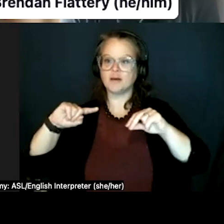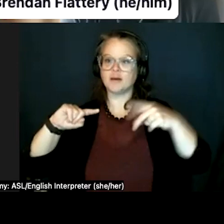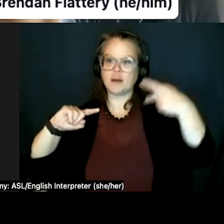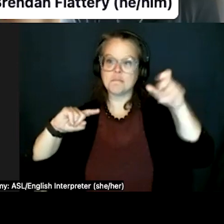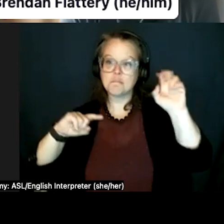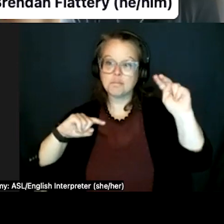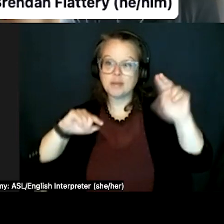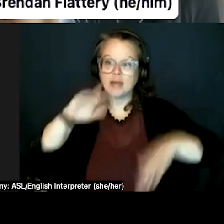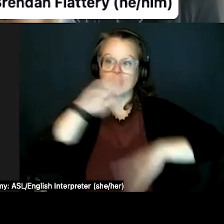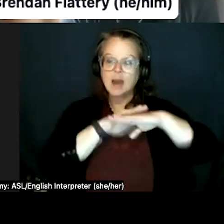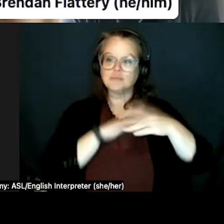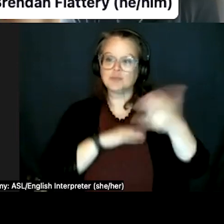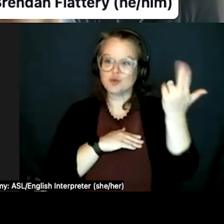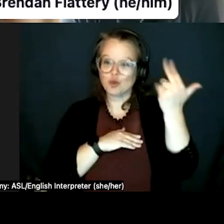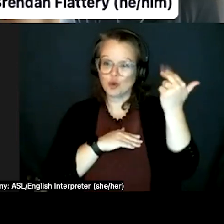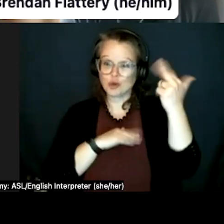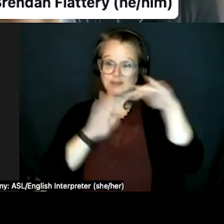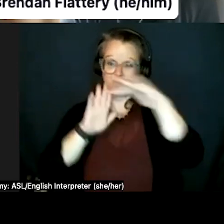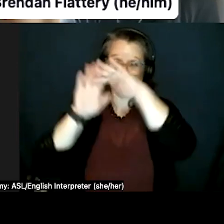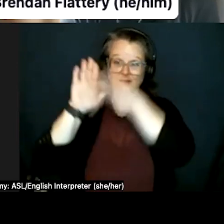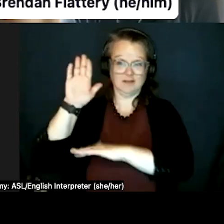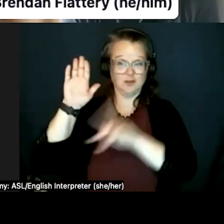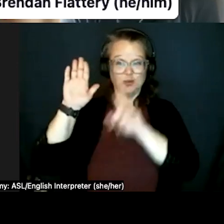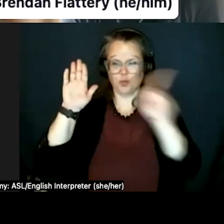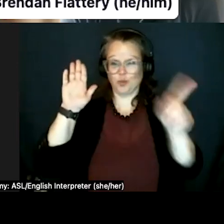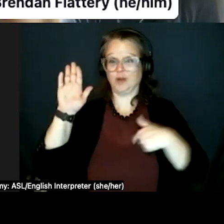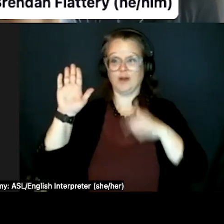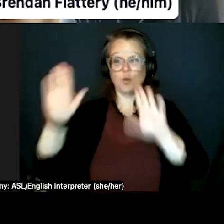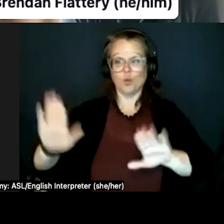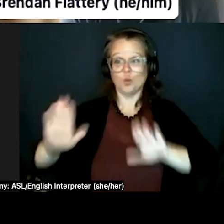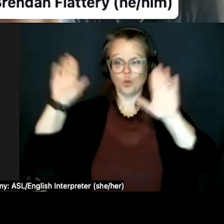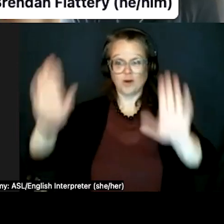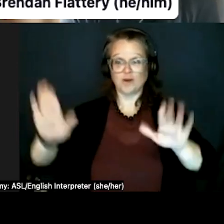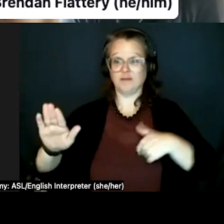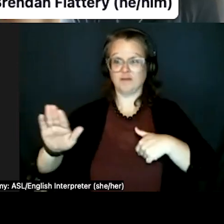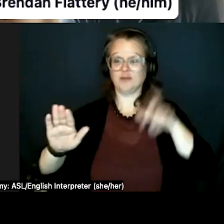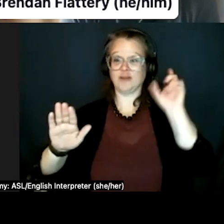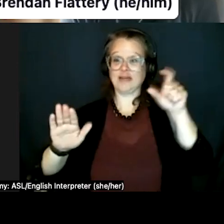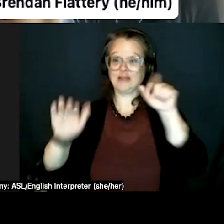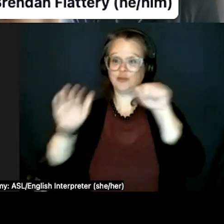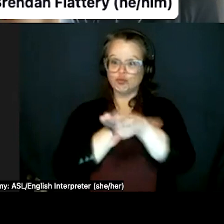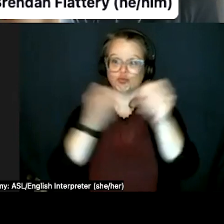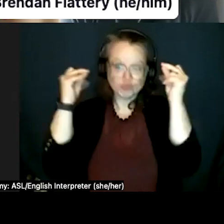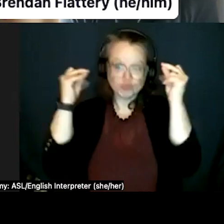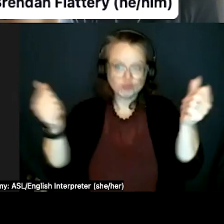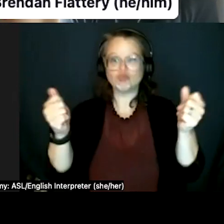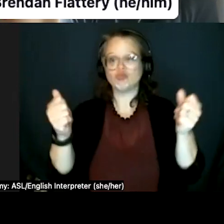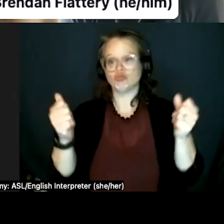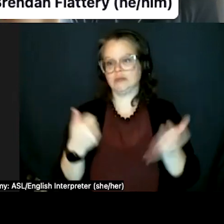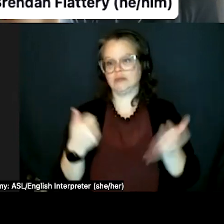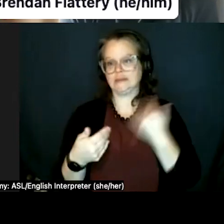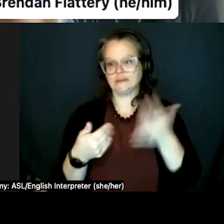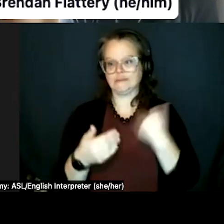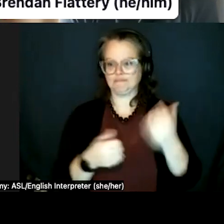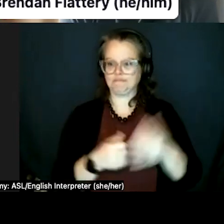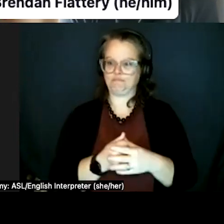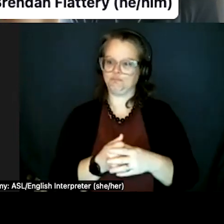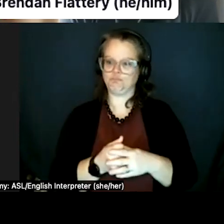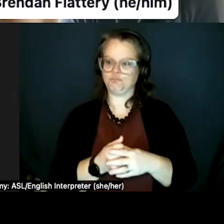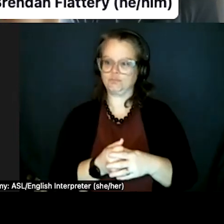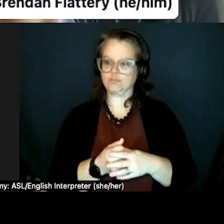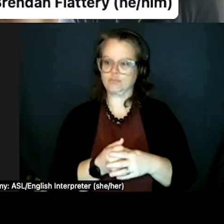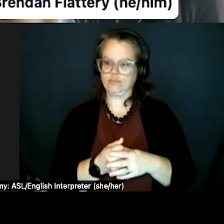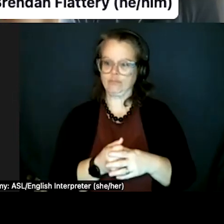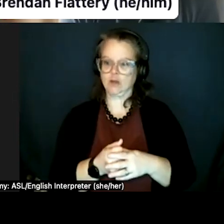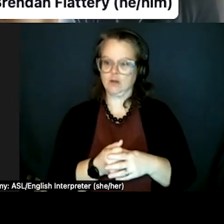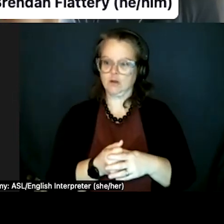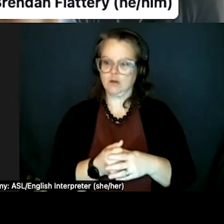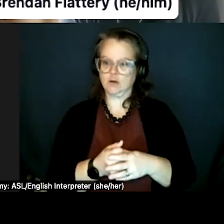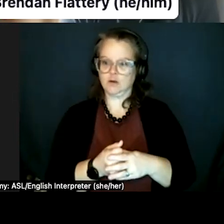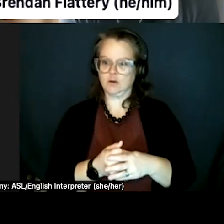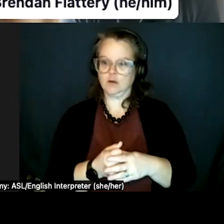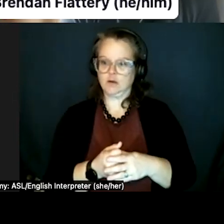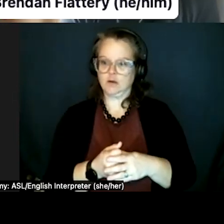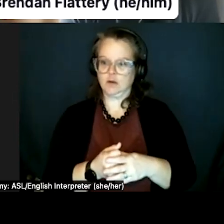is a great way to just call it up immediately. And the other thing that I like to integrate with